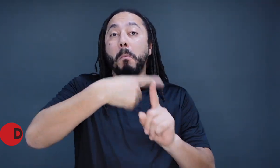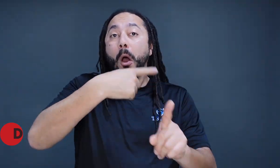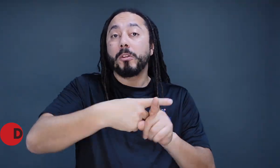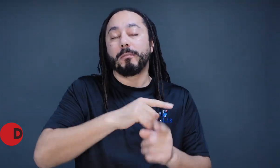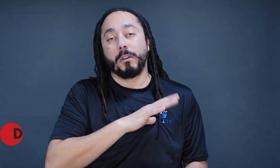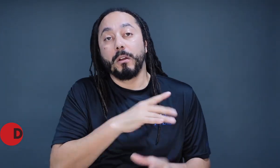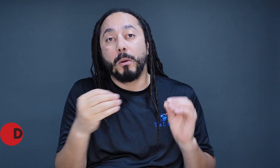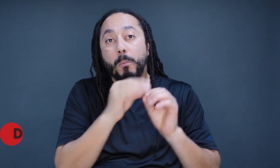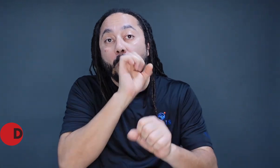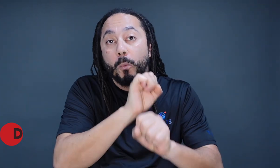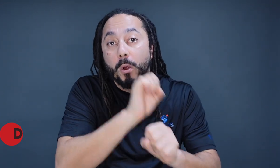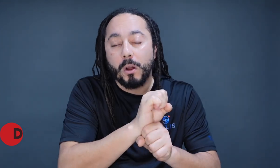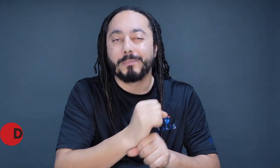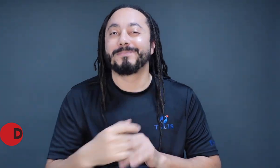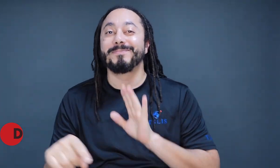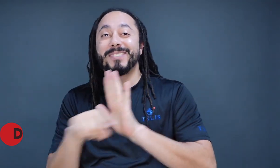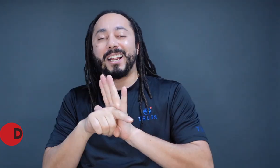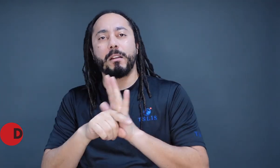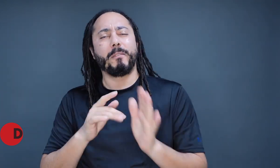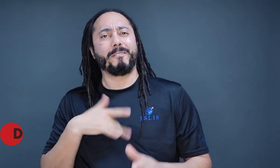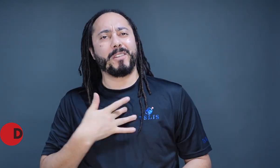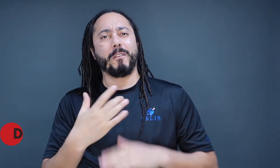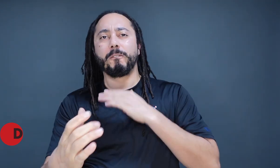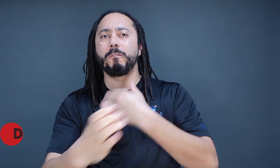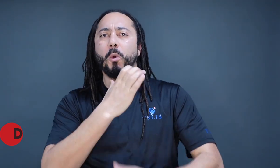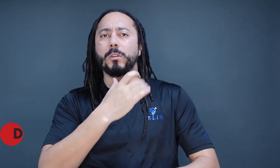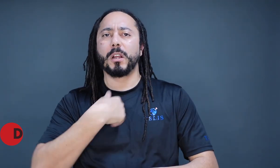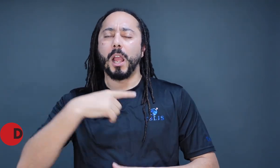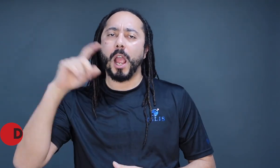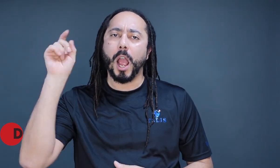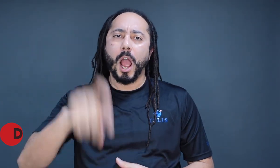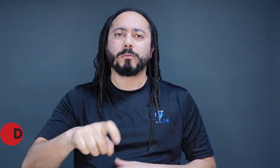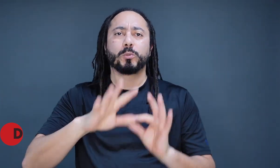is some of us feel forced. “I have to interpret that.” For example